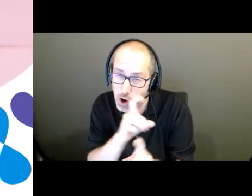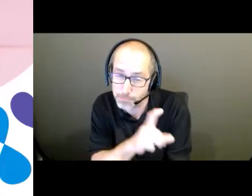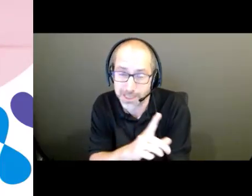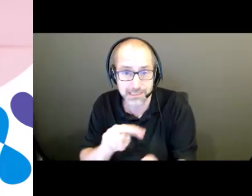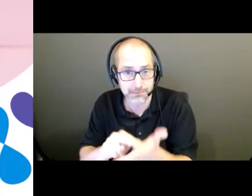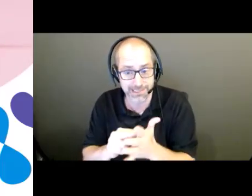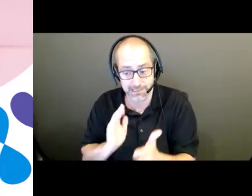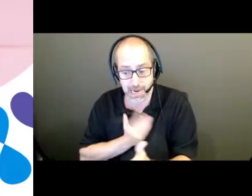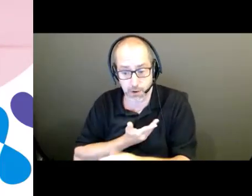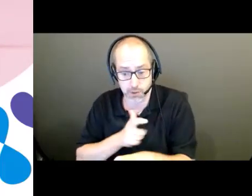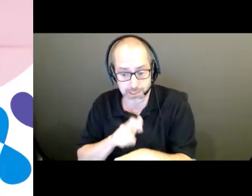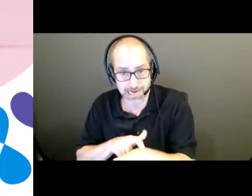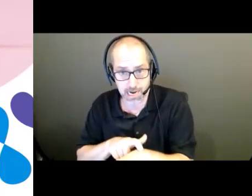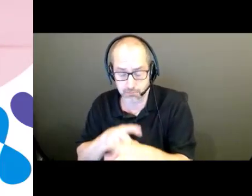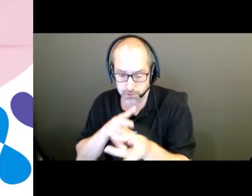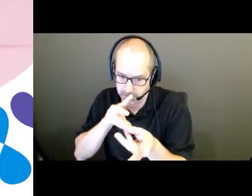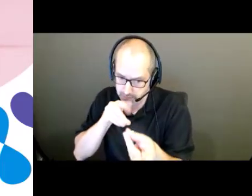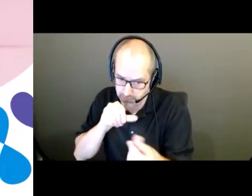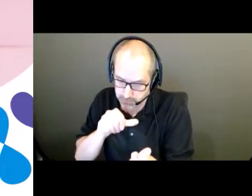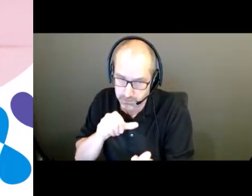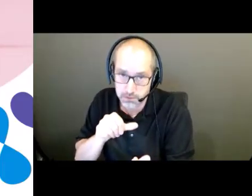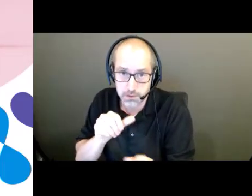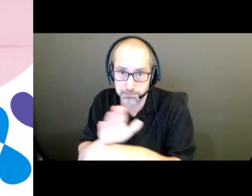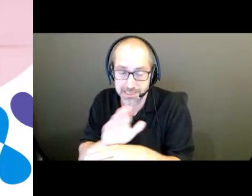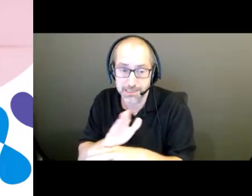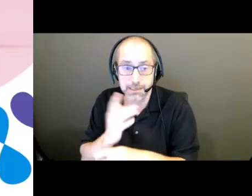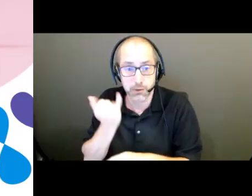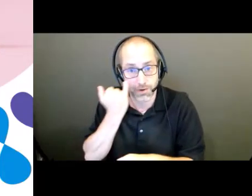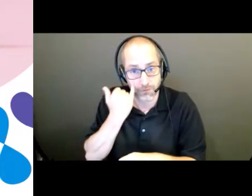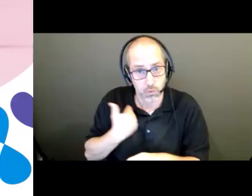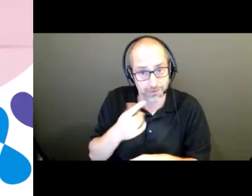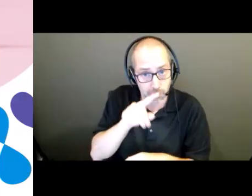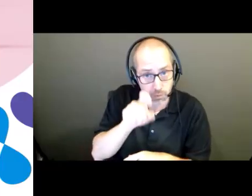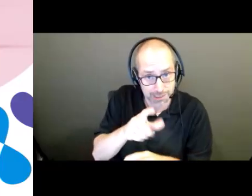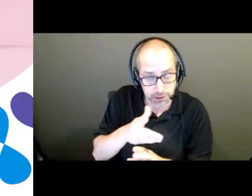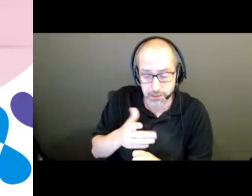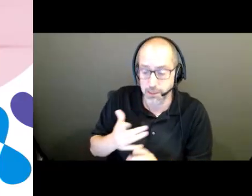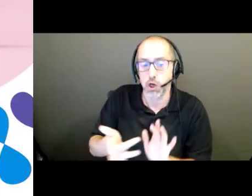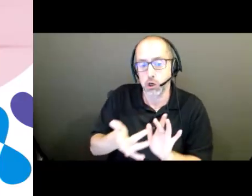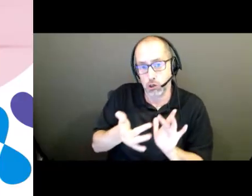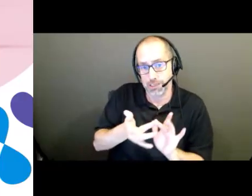Contacting us as early as possible will ensure we are able to get back